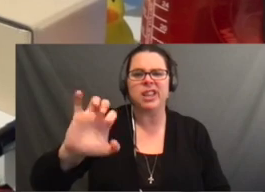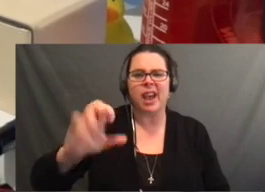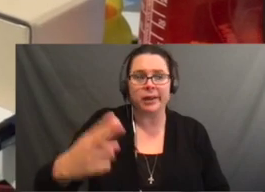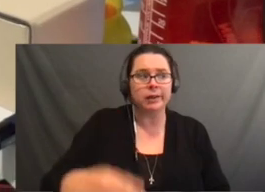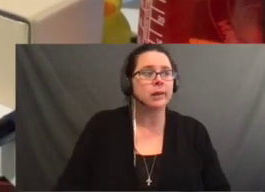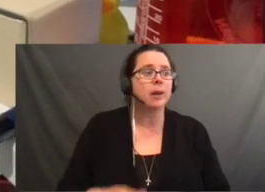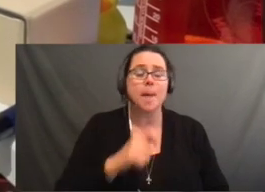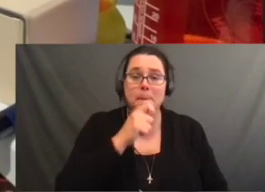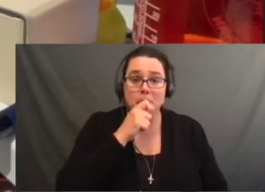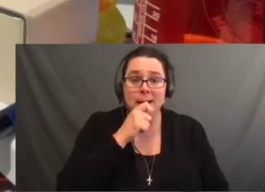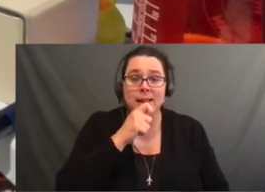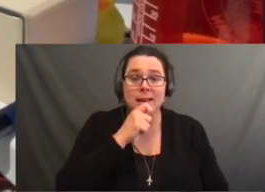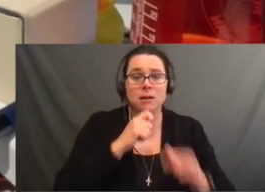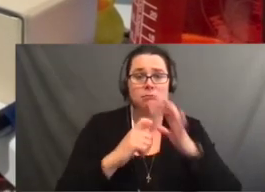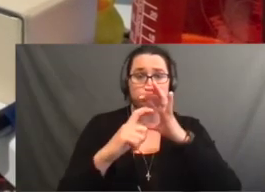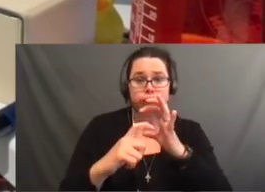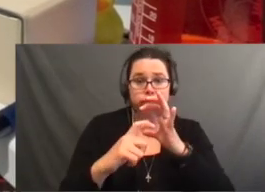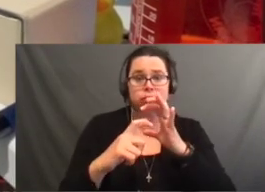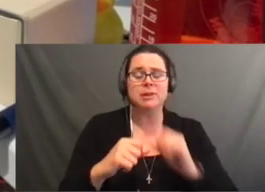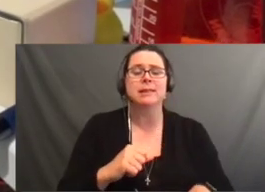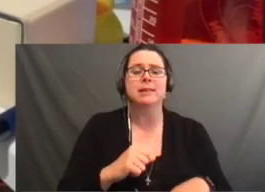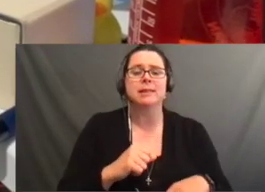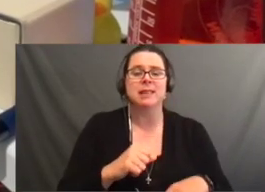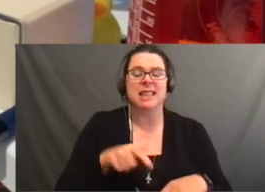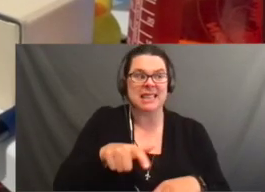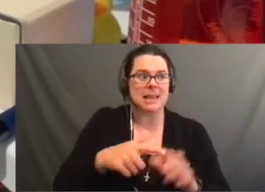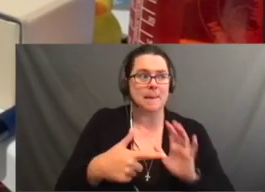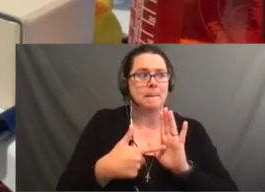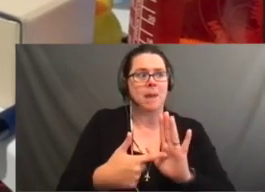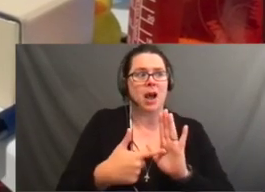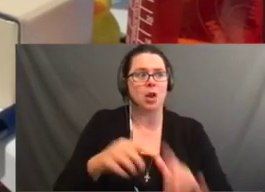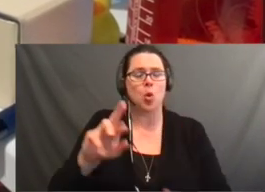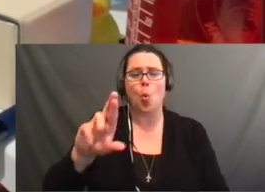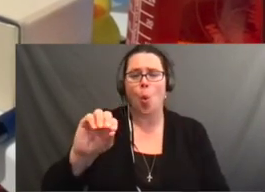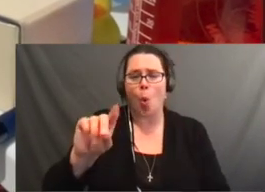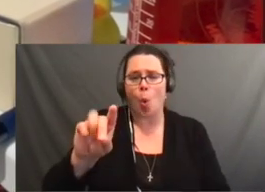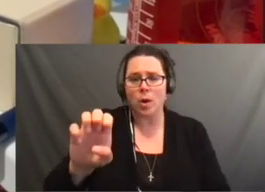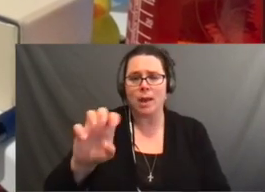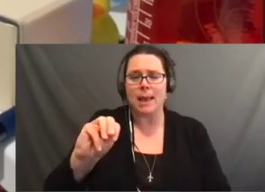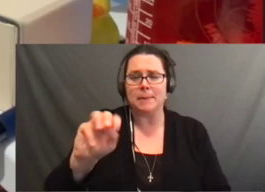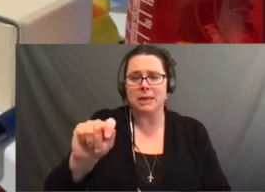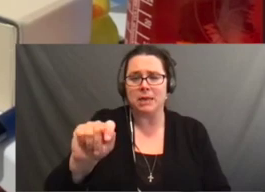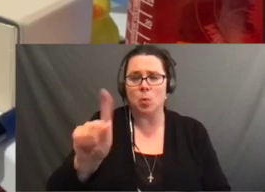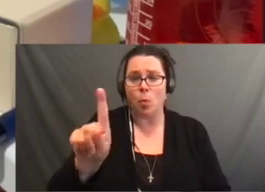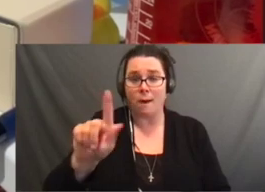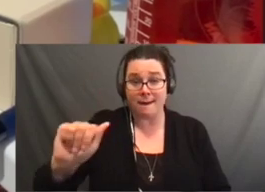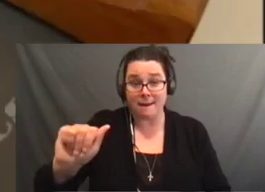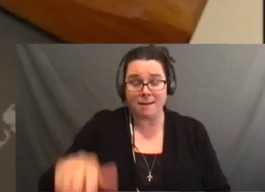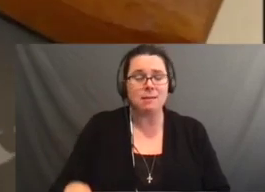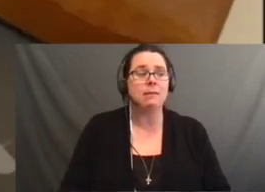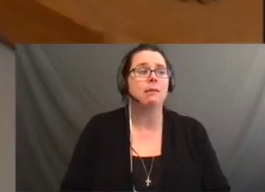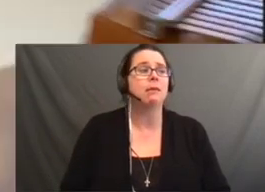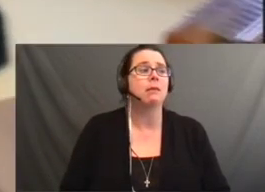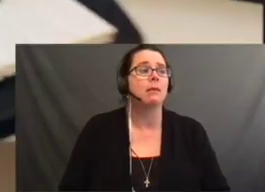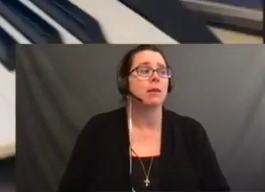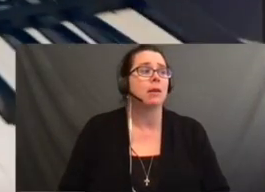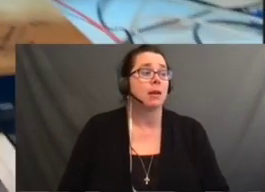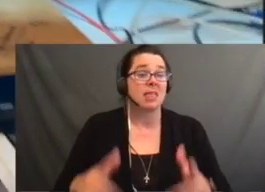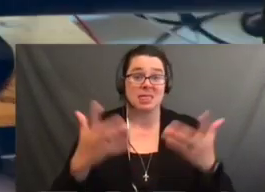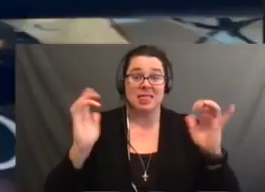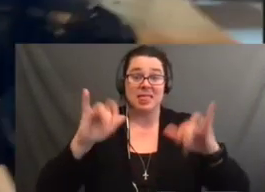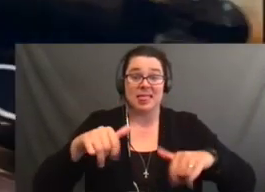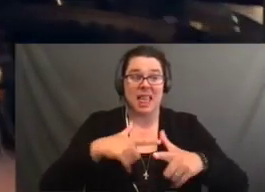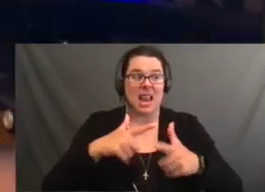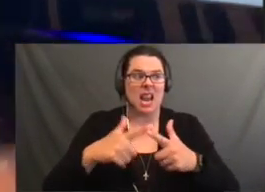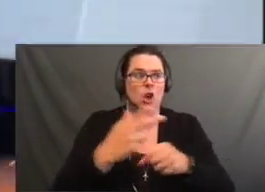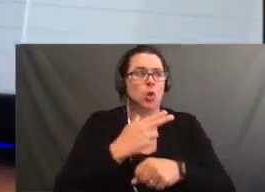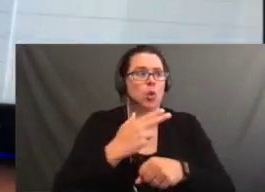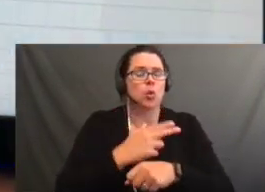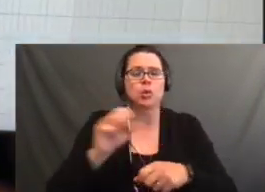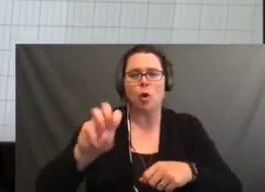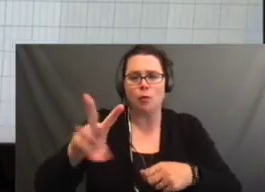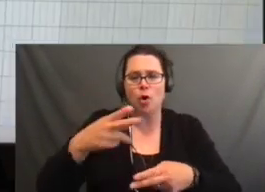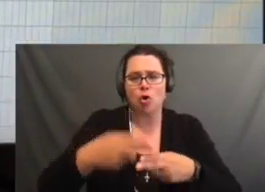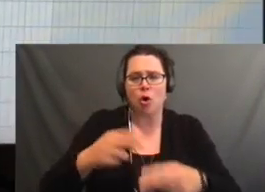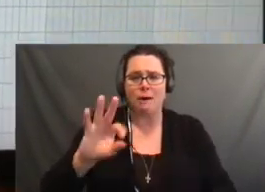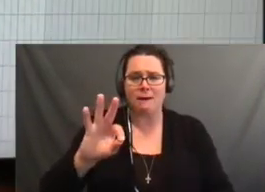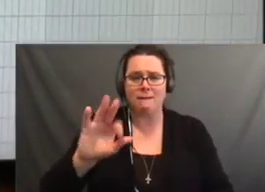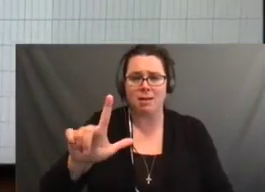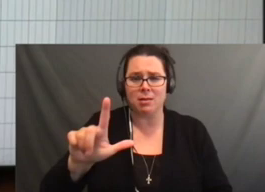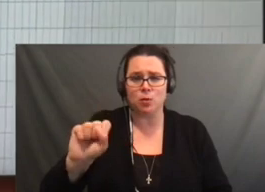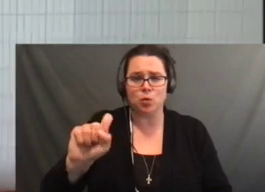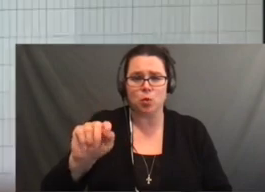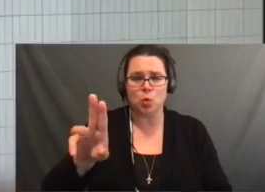So I've got my mic and my mic stand. My mic is a model Rode nt1a. Yeah, then I use a software called FL Studio.